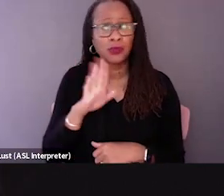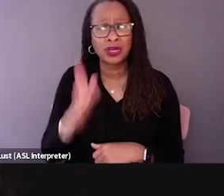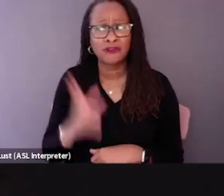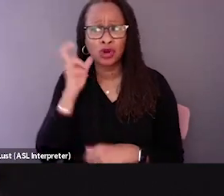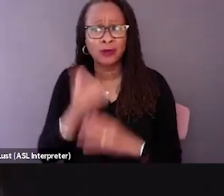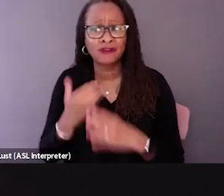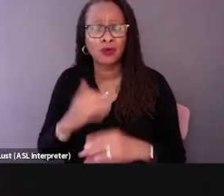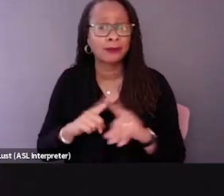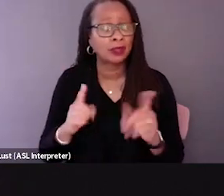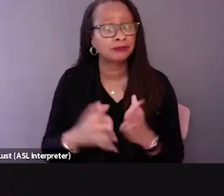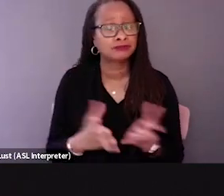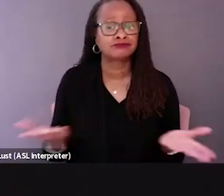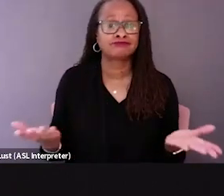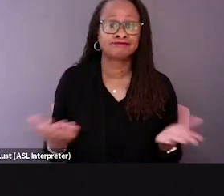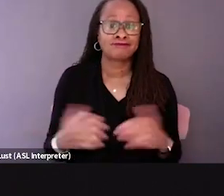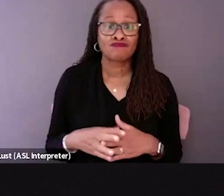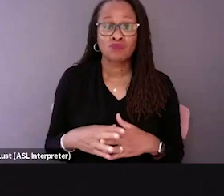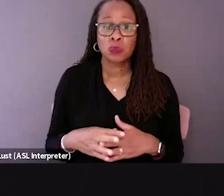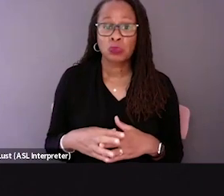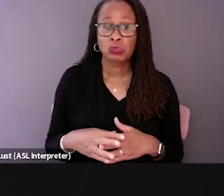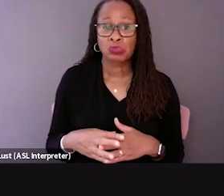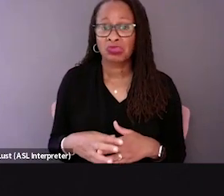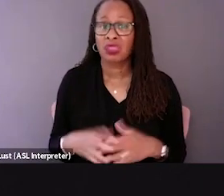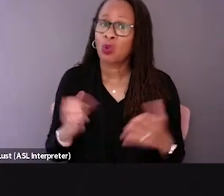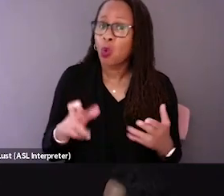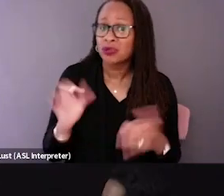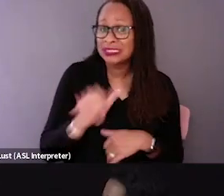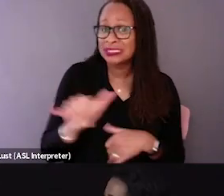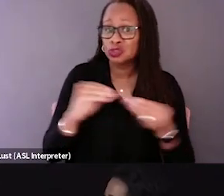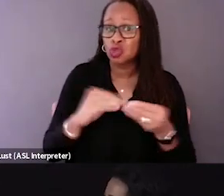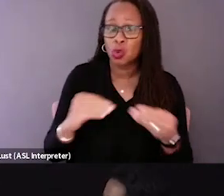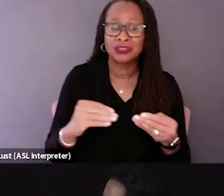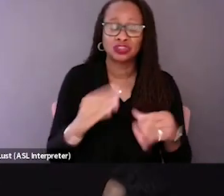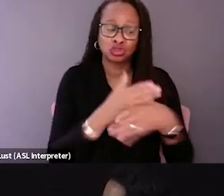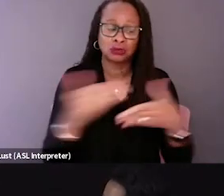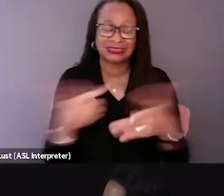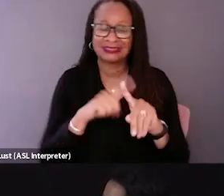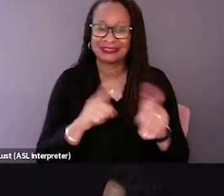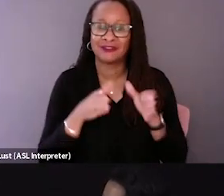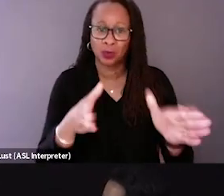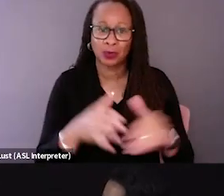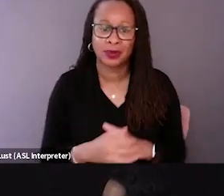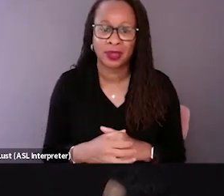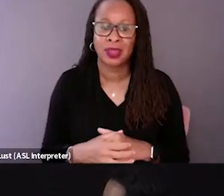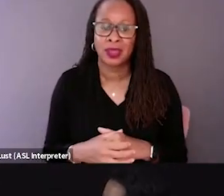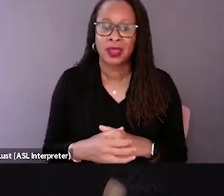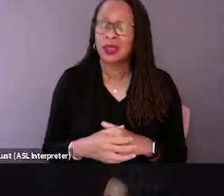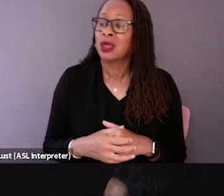but off, you know, or sometimes we heard stories told in a new way. And like Leah said, you know, Judy was wanting talk a lot about her childhood